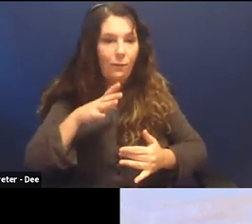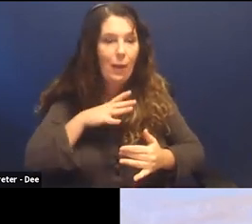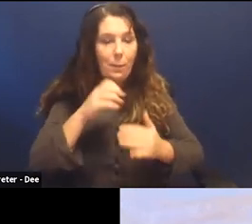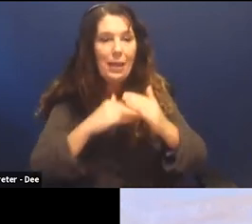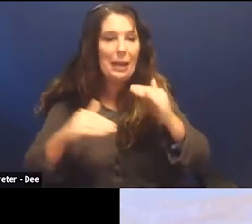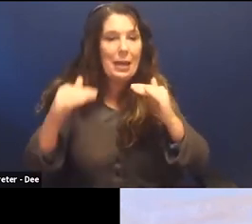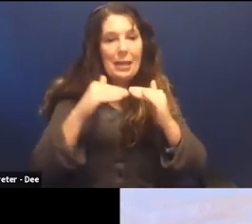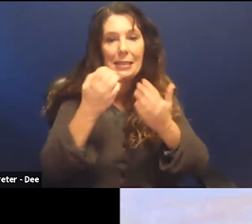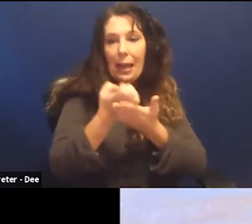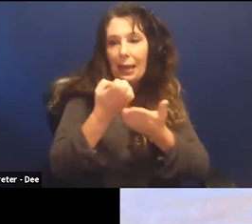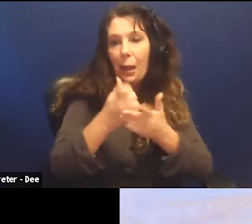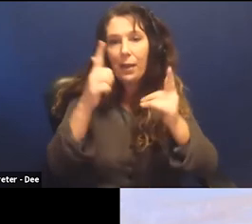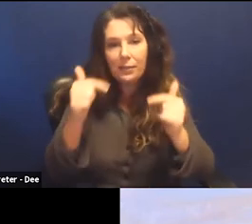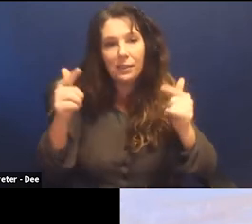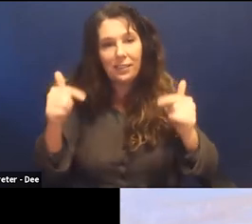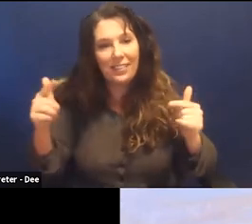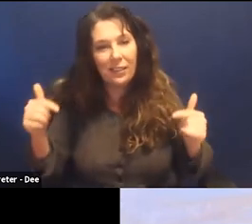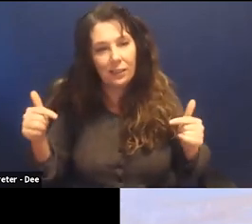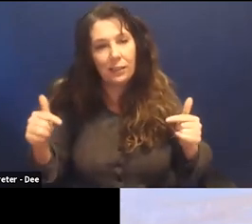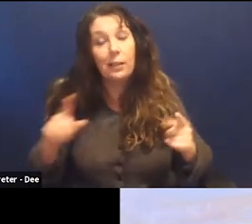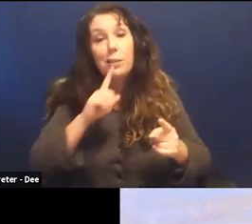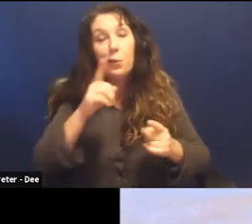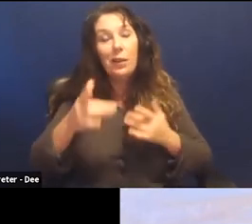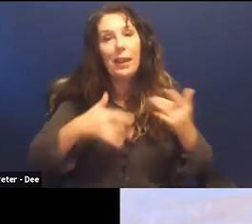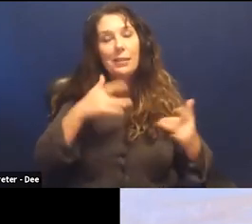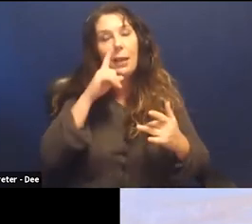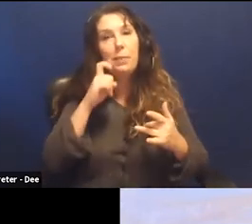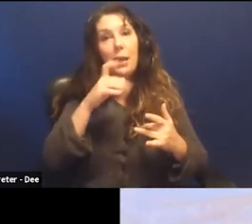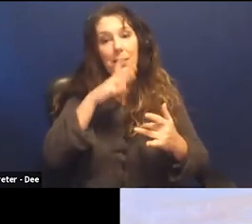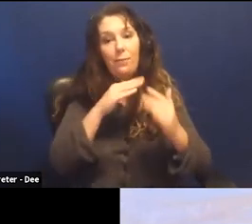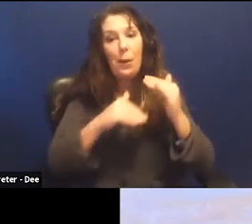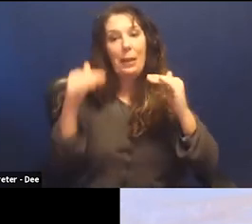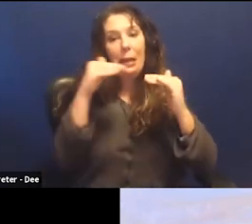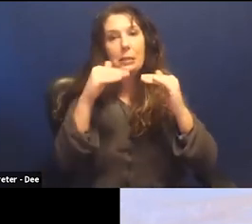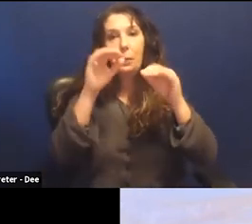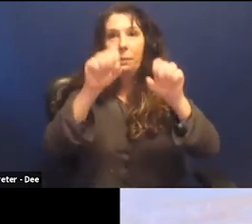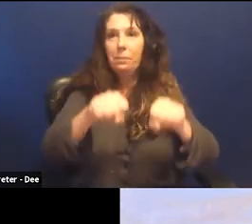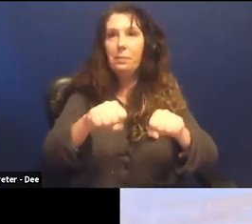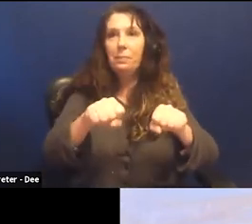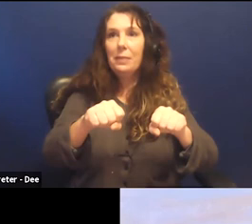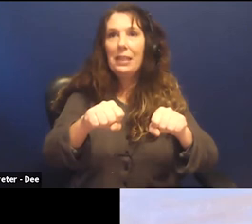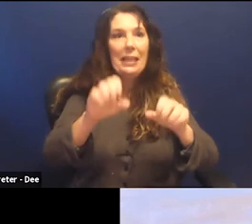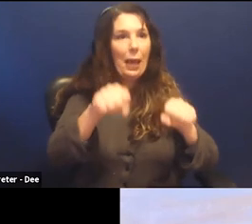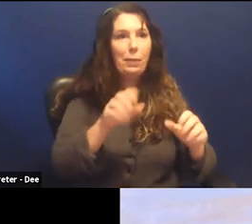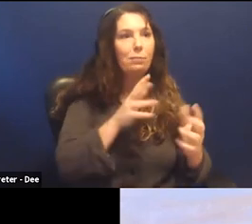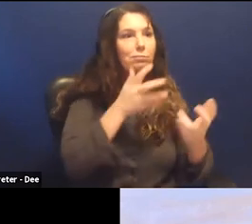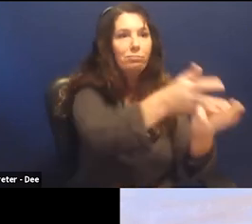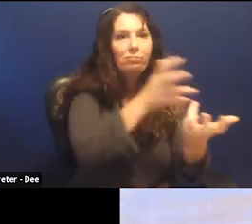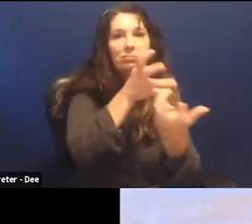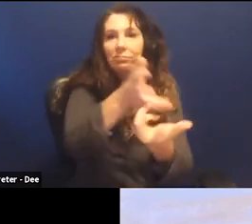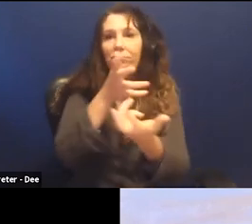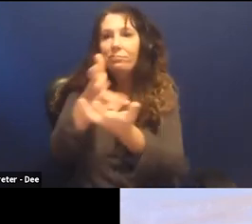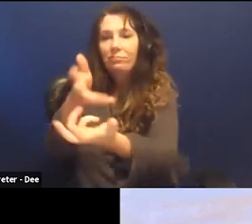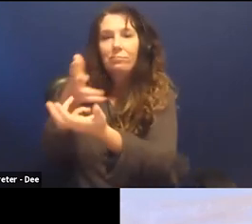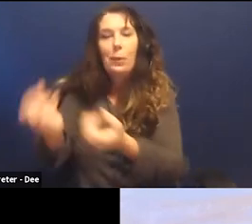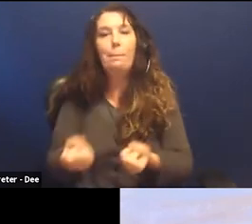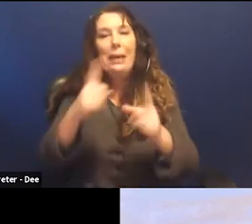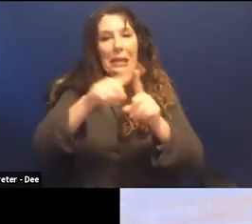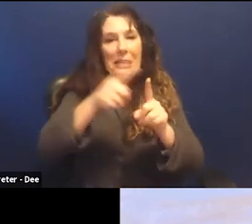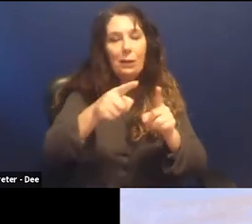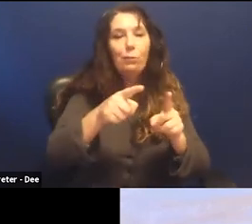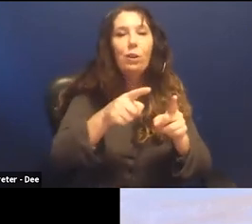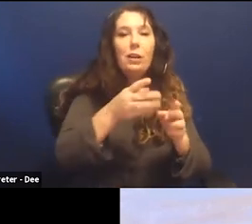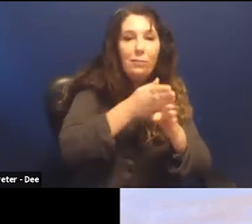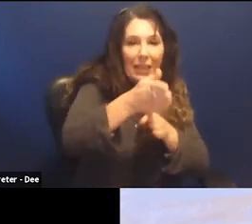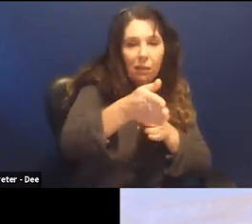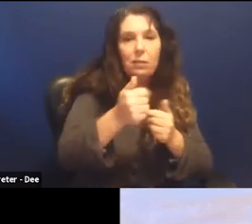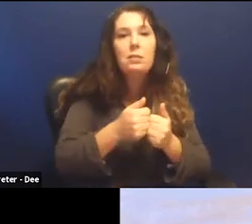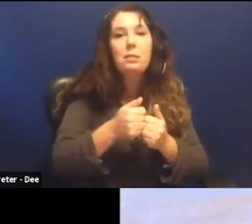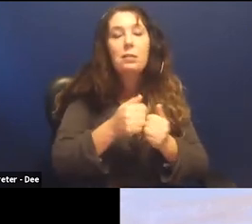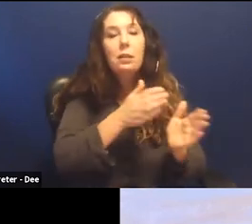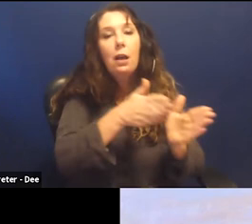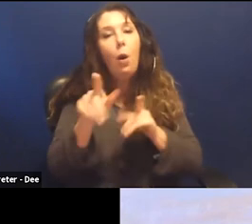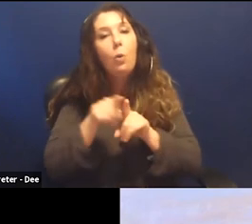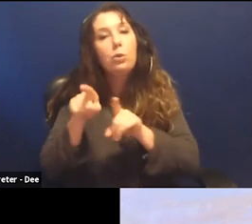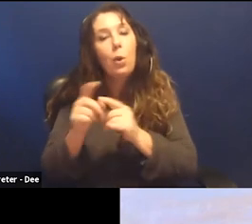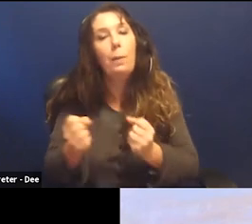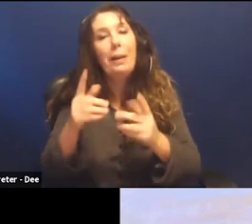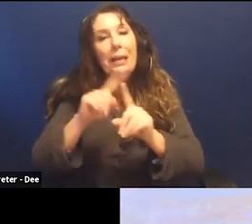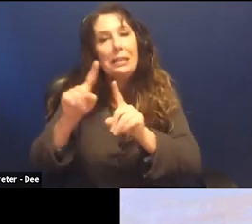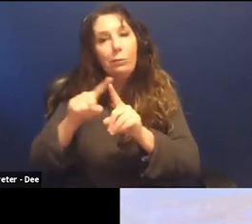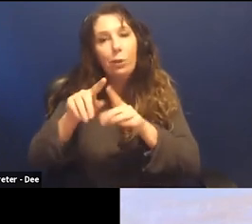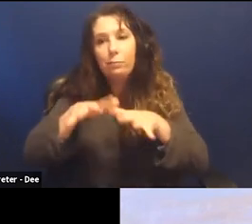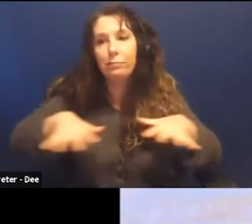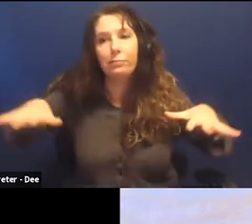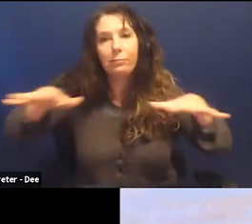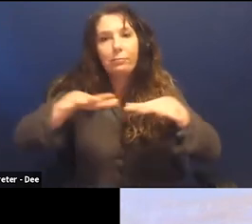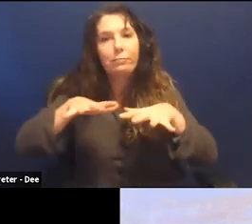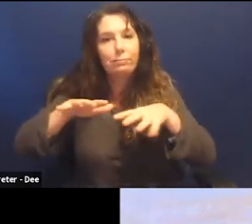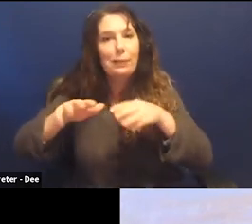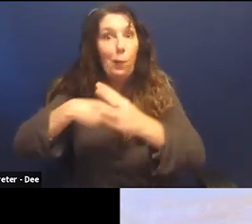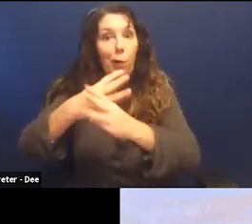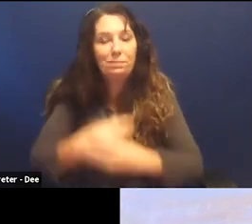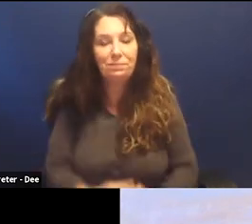And again, it's like the exciting thing of feminism is actually it's so trans disciplinary you can find it across many different fields in academia, as well as of course in many different spaces, outside of academia.